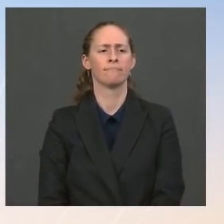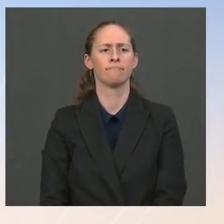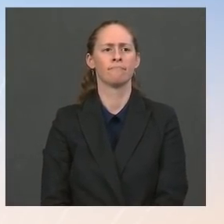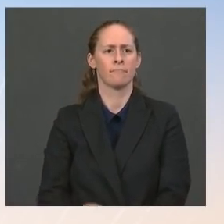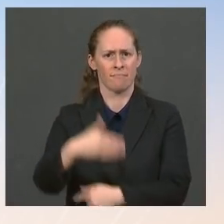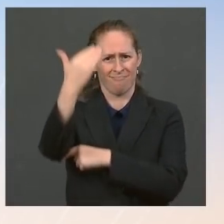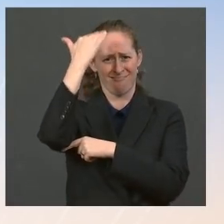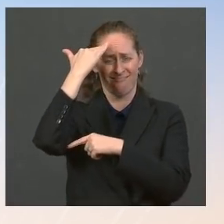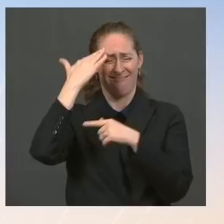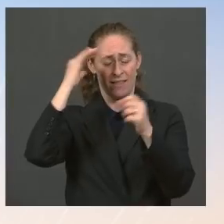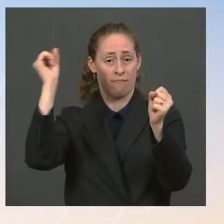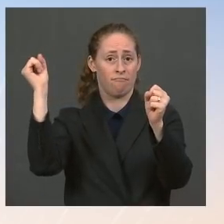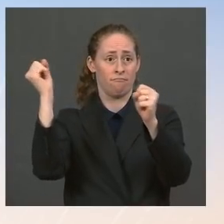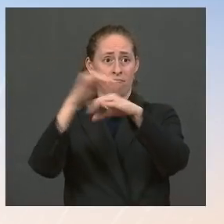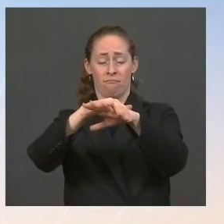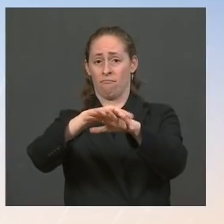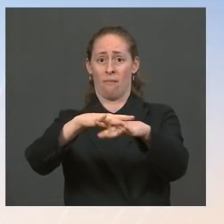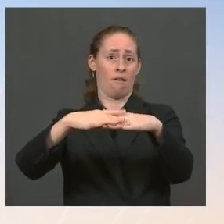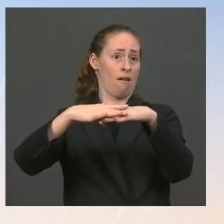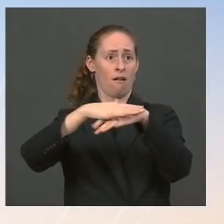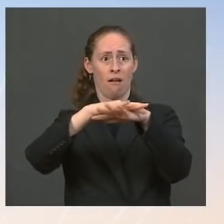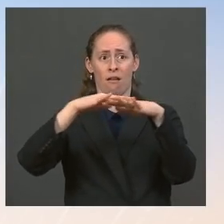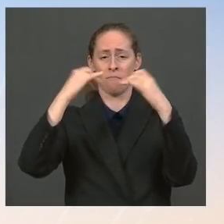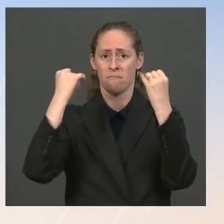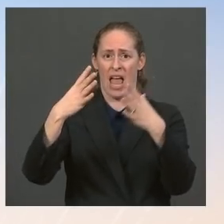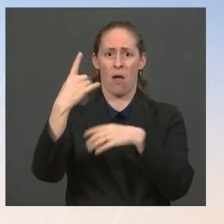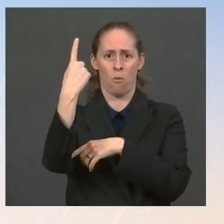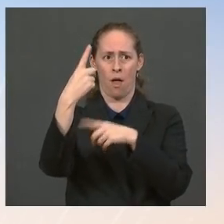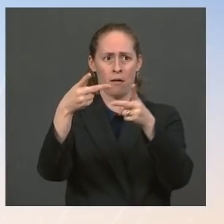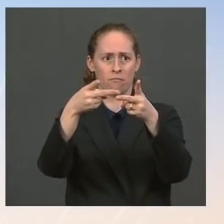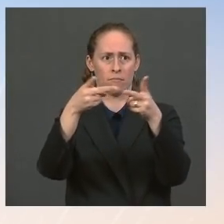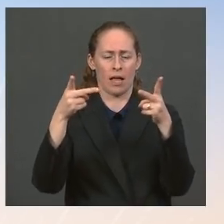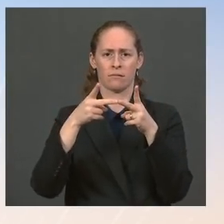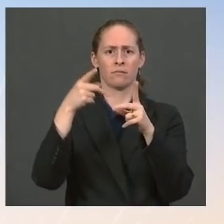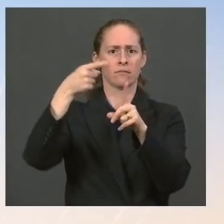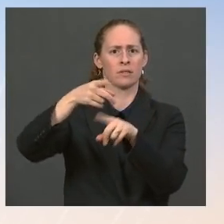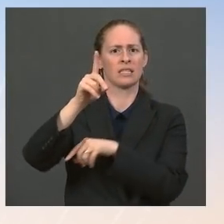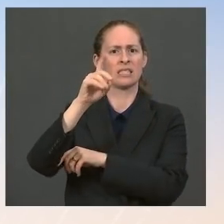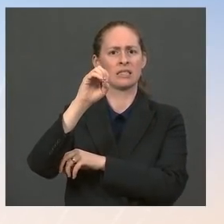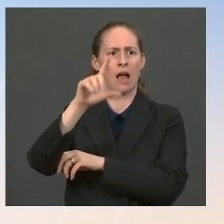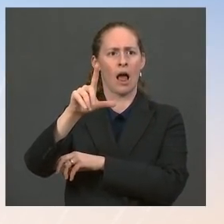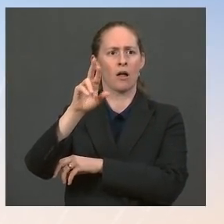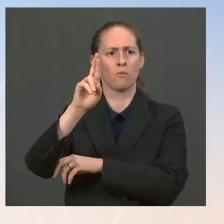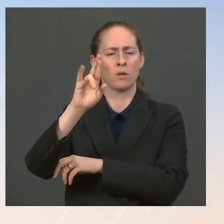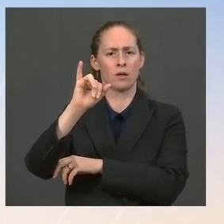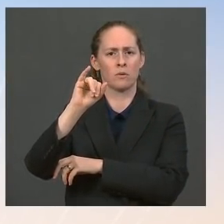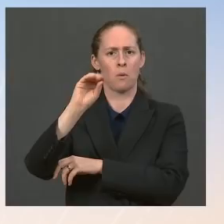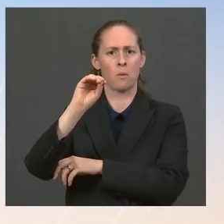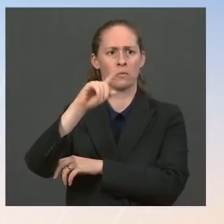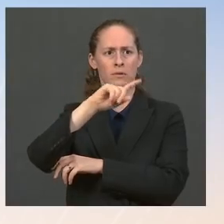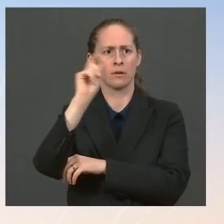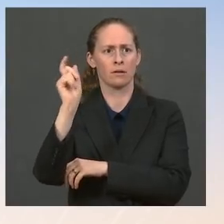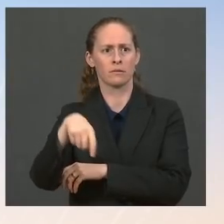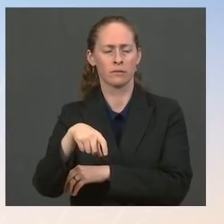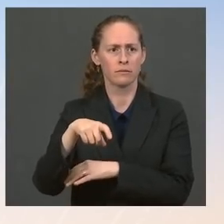in one particular section in Del Rio, Texas, that we were moving people to other Customs